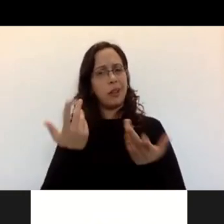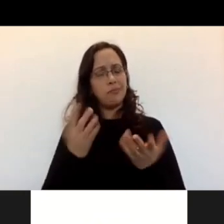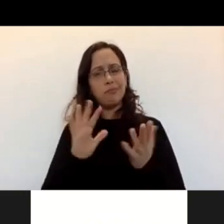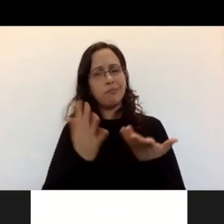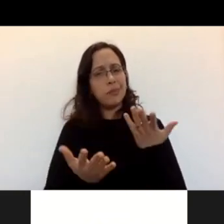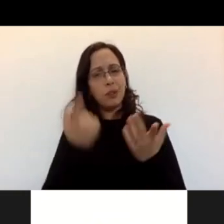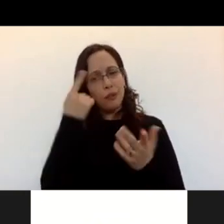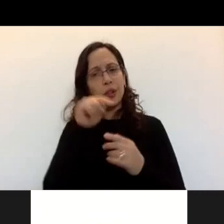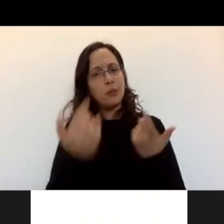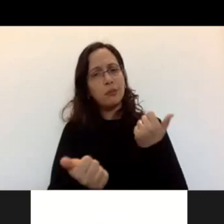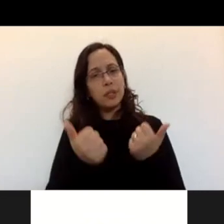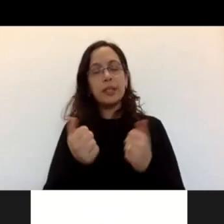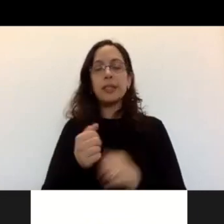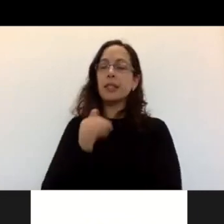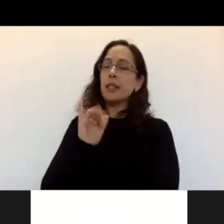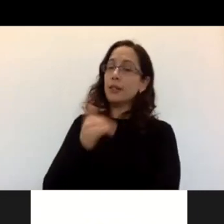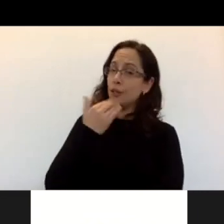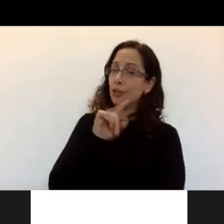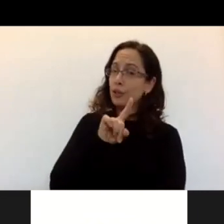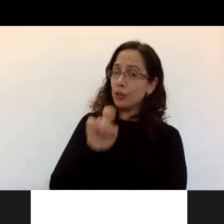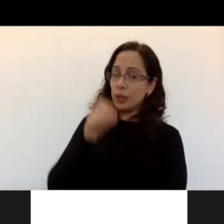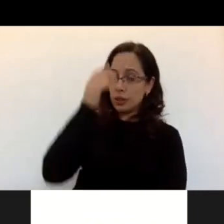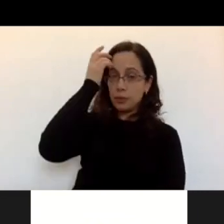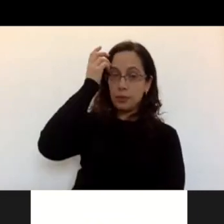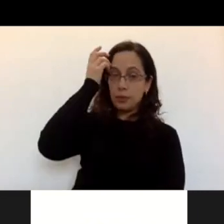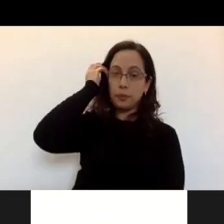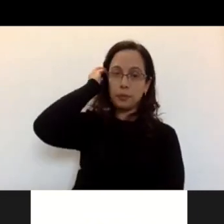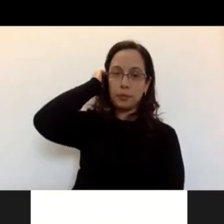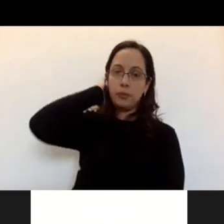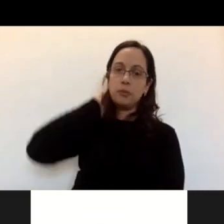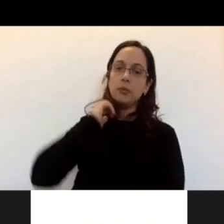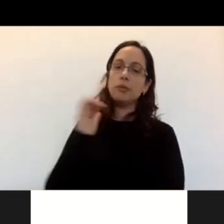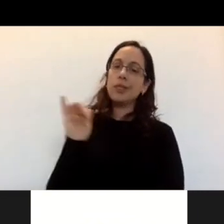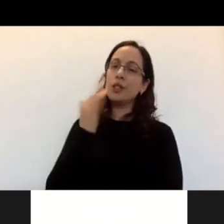it's a good question I mean, I think I would point out first of all that actually even definitions